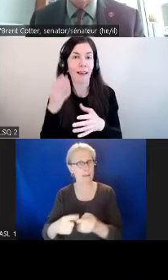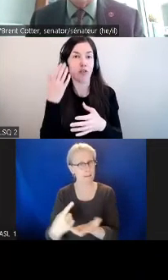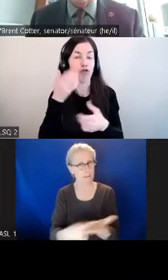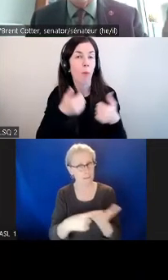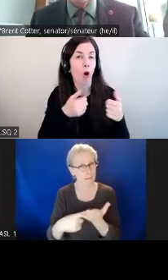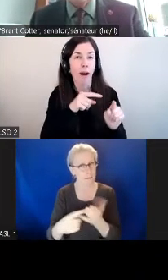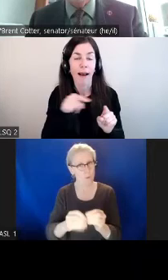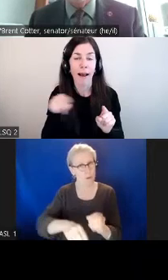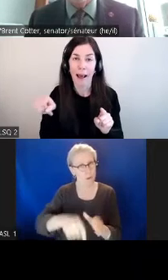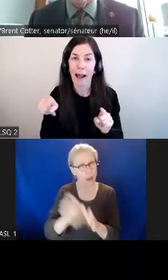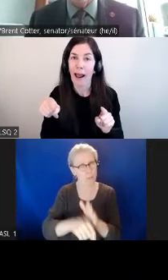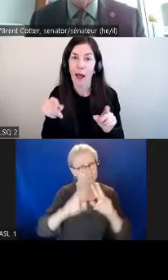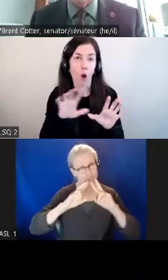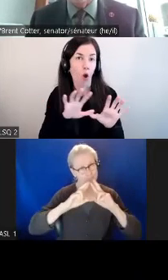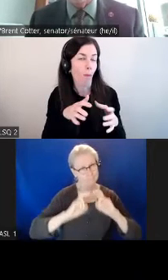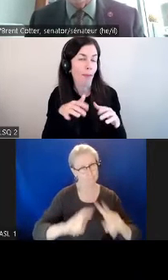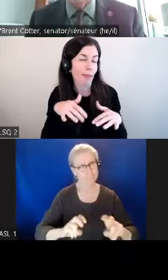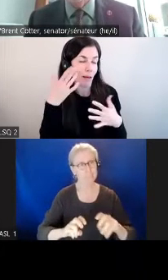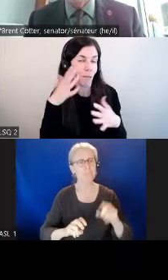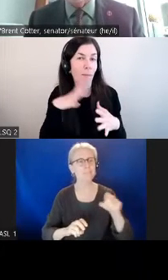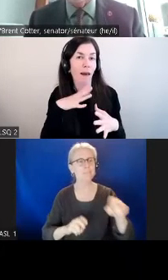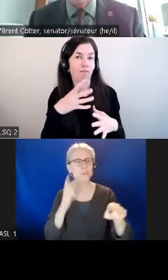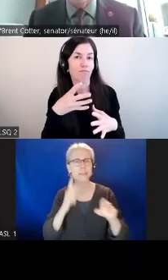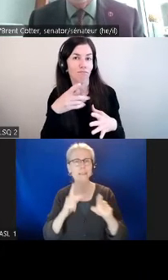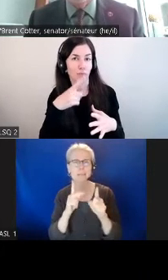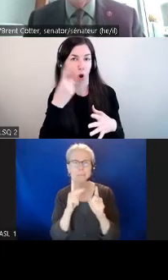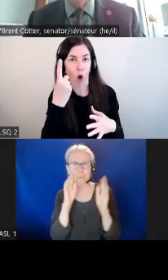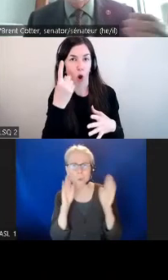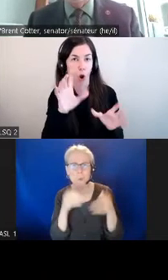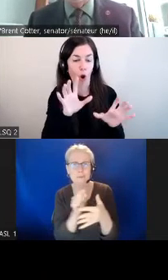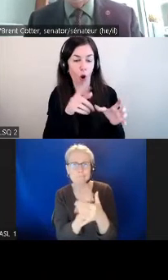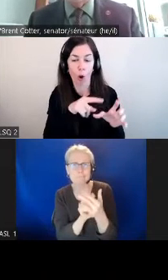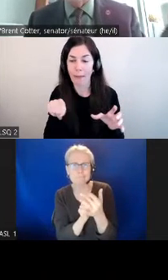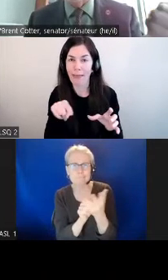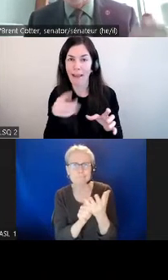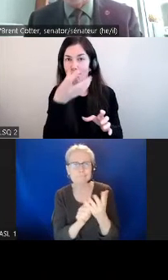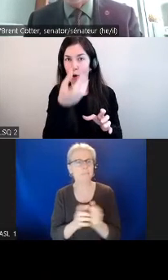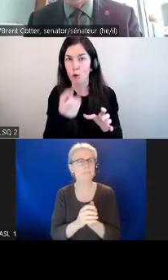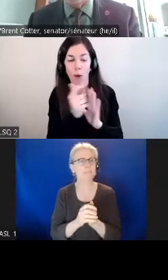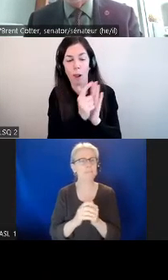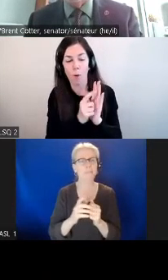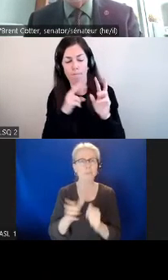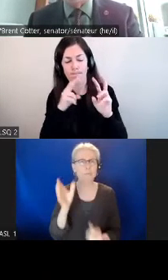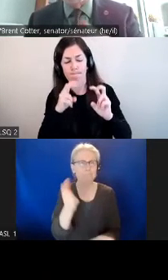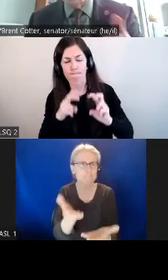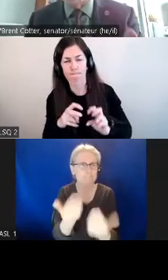EXAMINE IT. YOU CAN SEE THERE THE KIND OF THINGS THAT GET DONE THERE. WITNESSES AND EXPERTS.